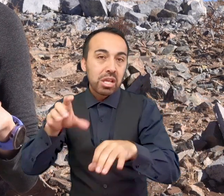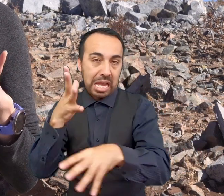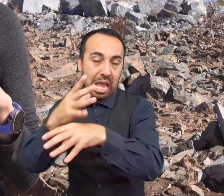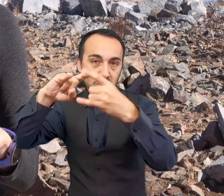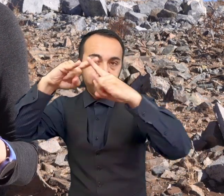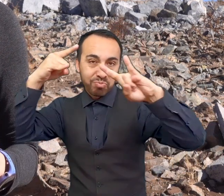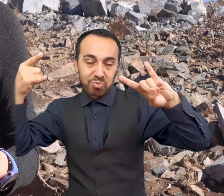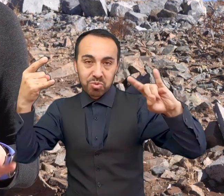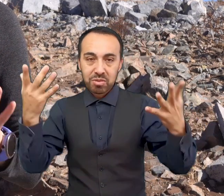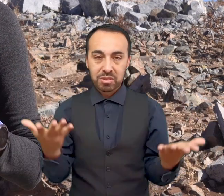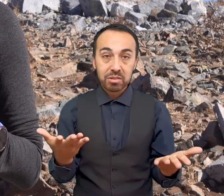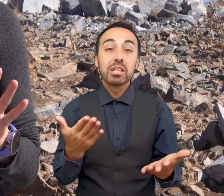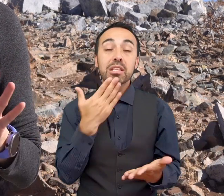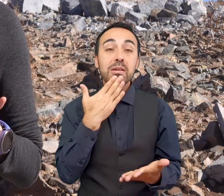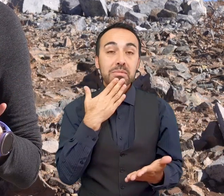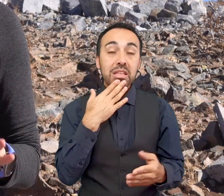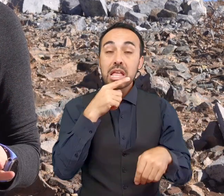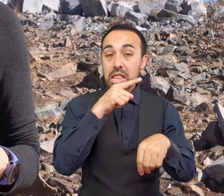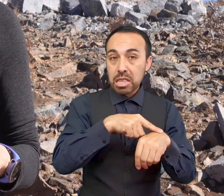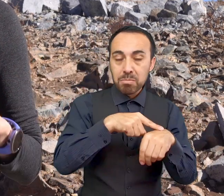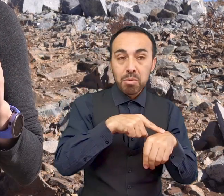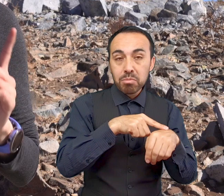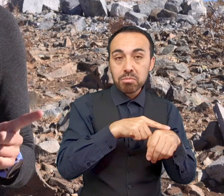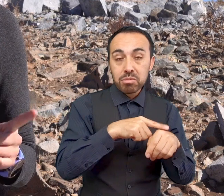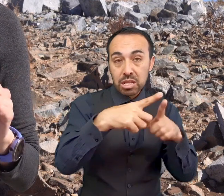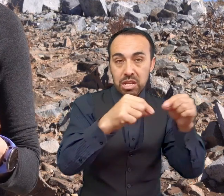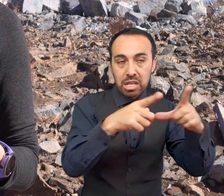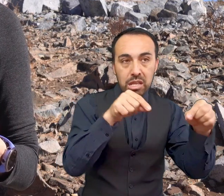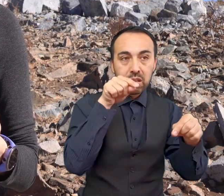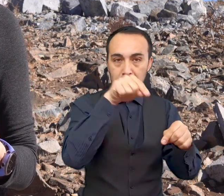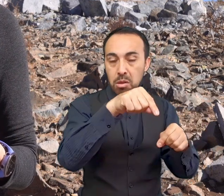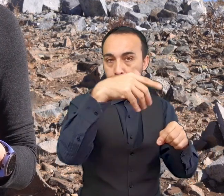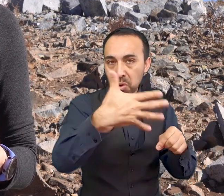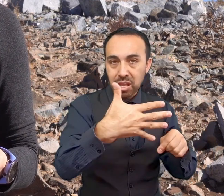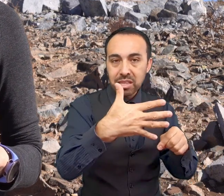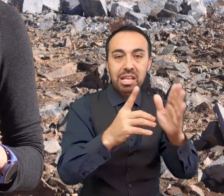is a world-renowned expert on supernovae. He demonstrated that Type Ia supernovae can be